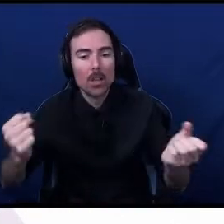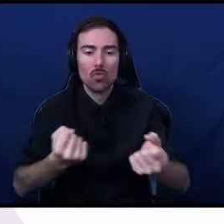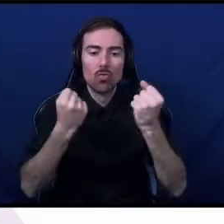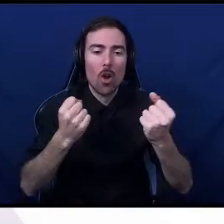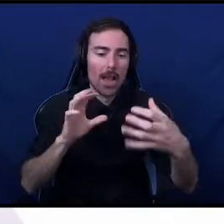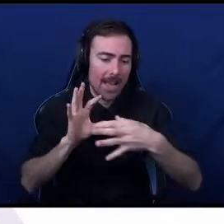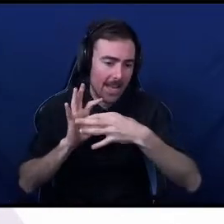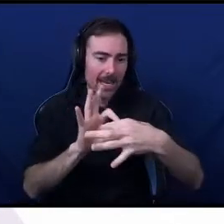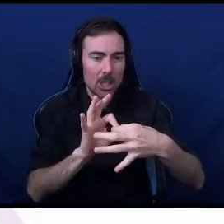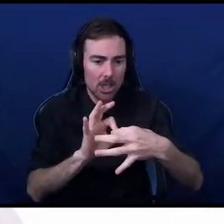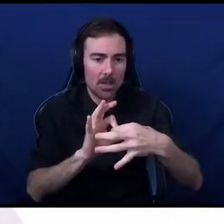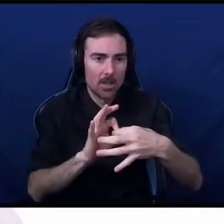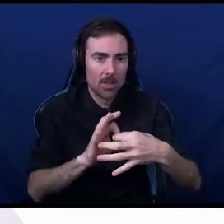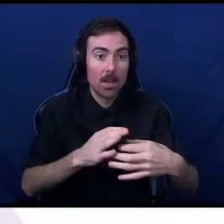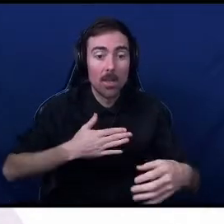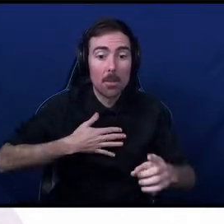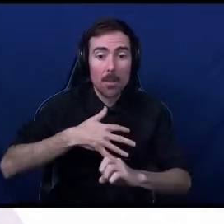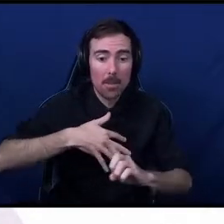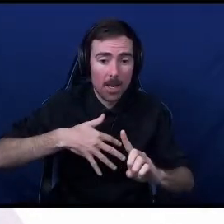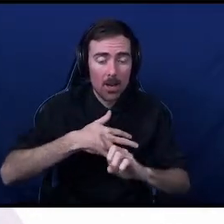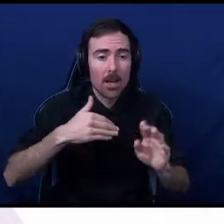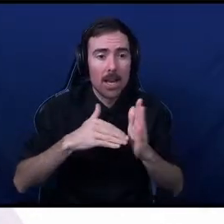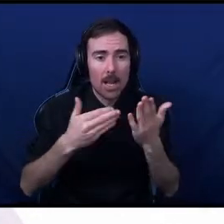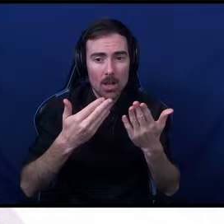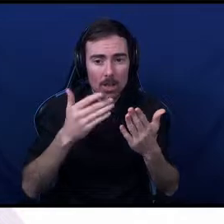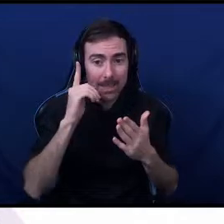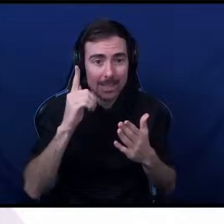my background as well now is teaching at UTS. So I get to,